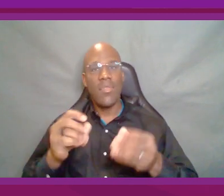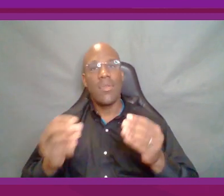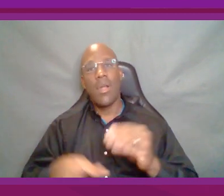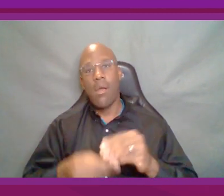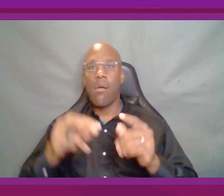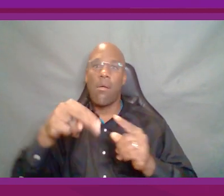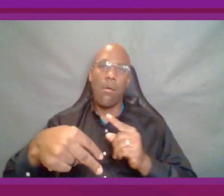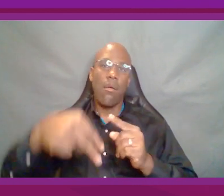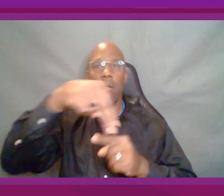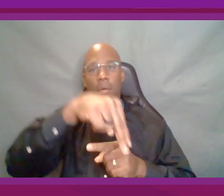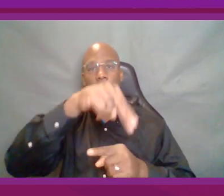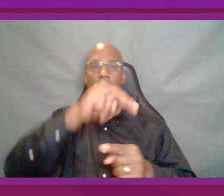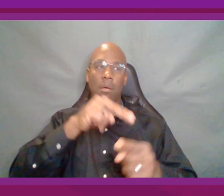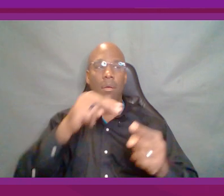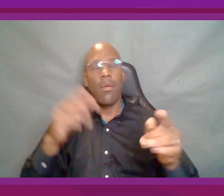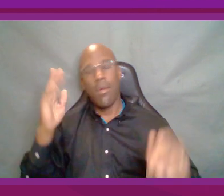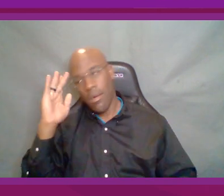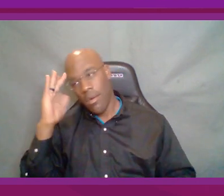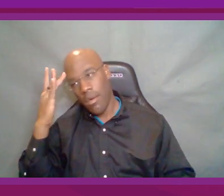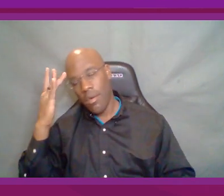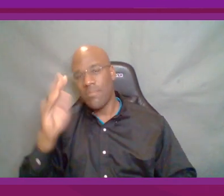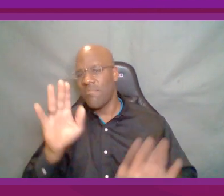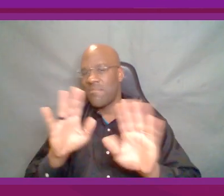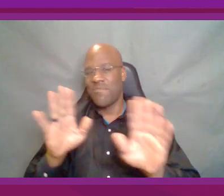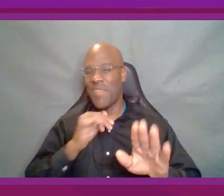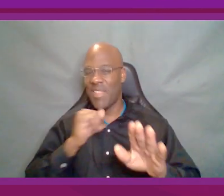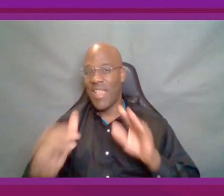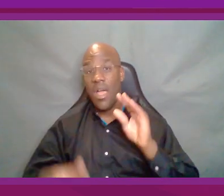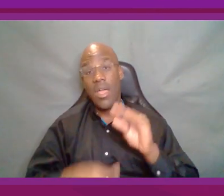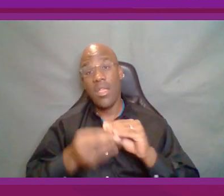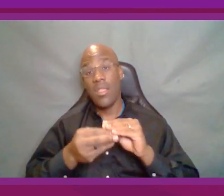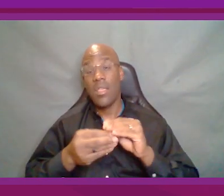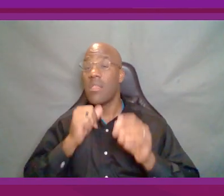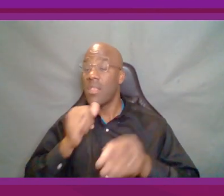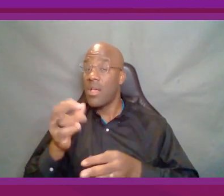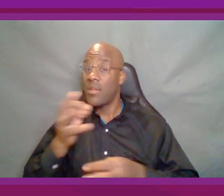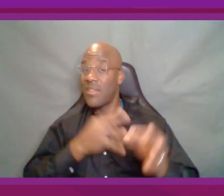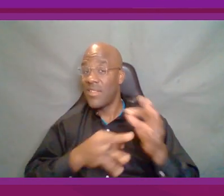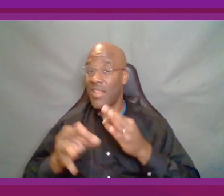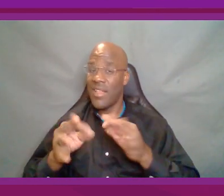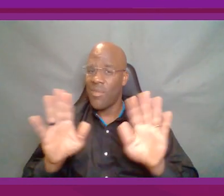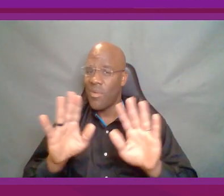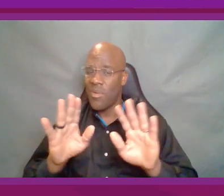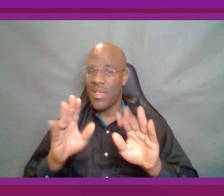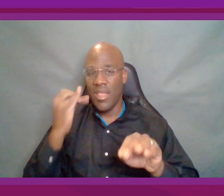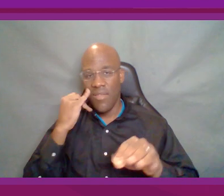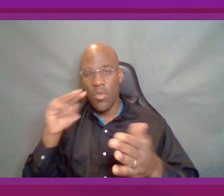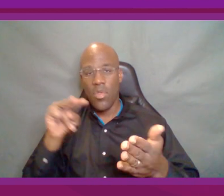one more lens, and really it's not an additional, it's not instead of, if you looked at the job